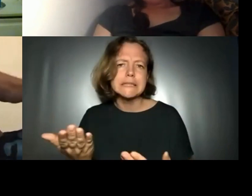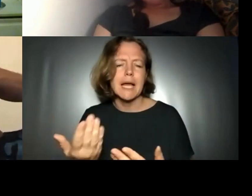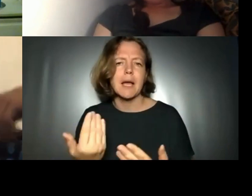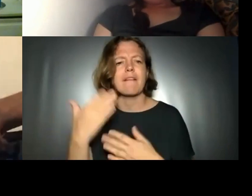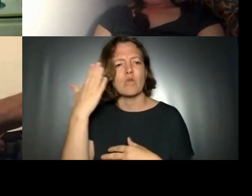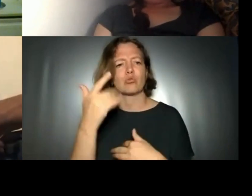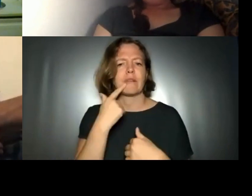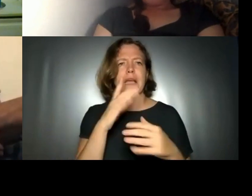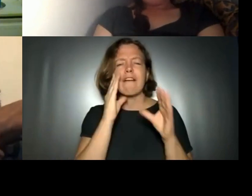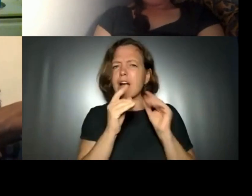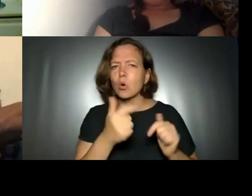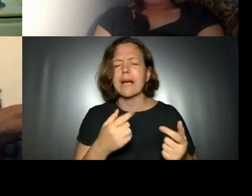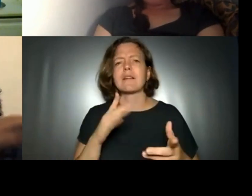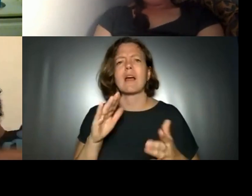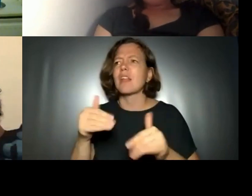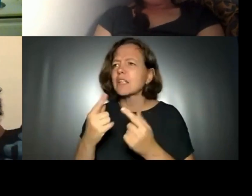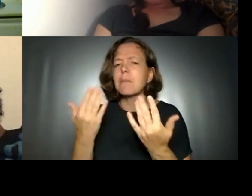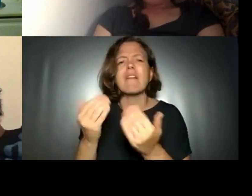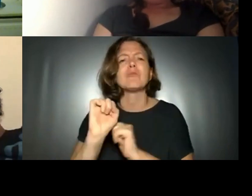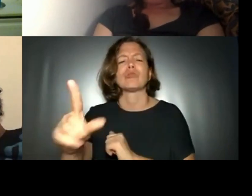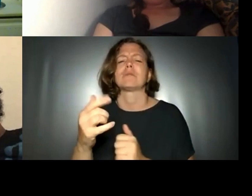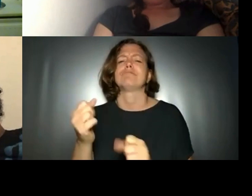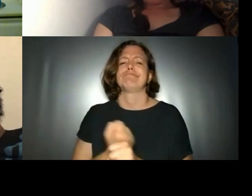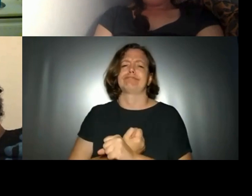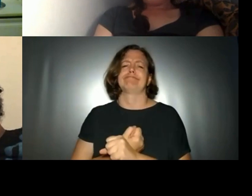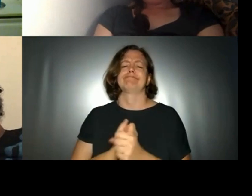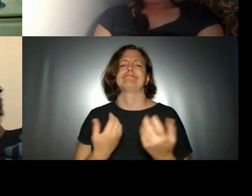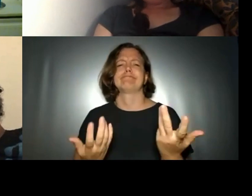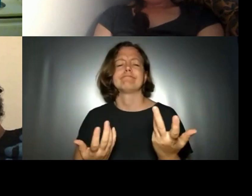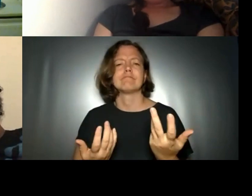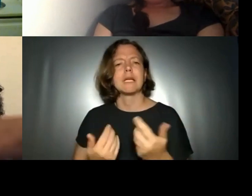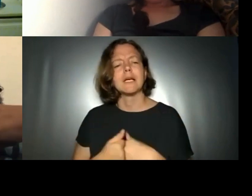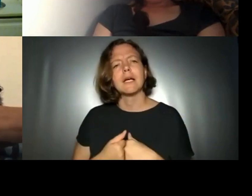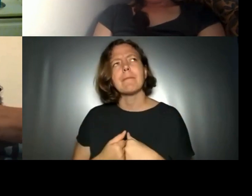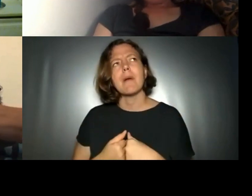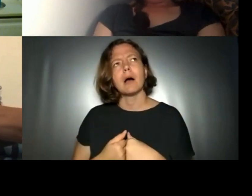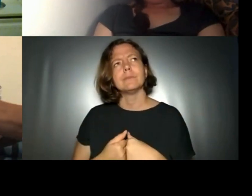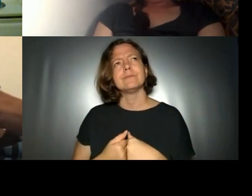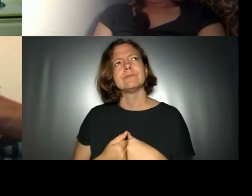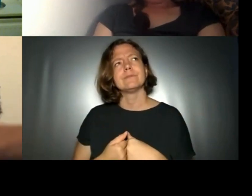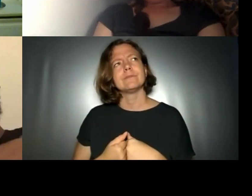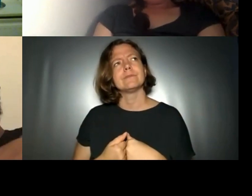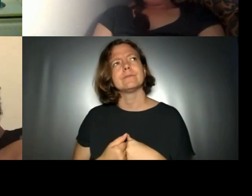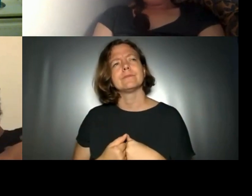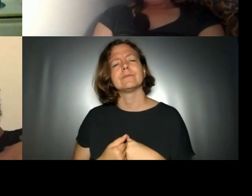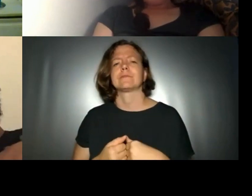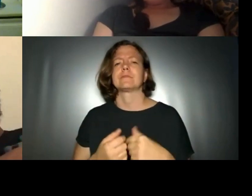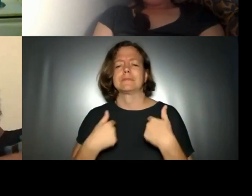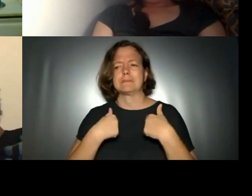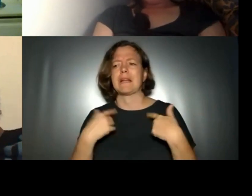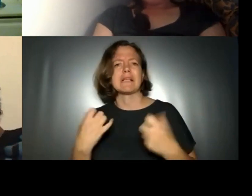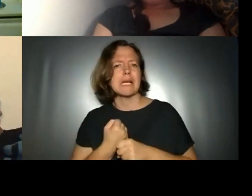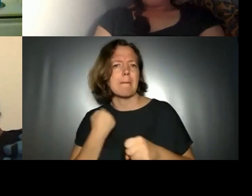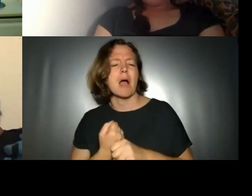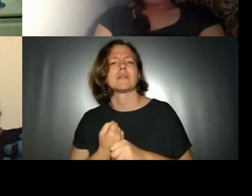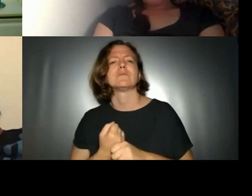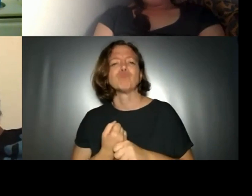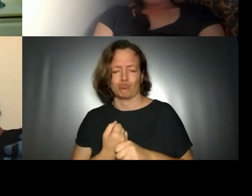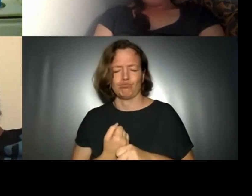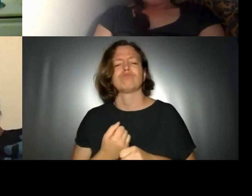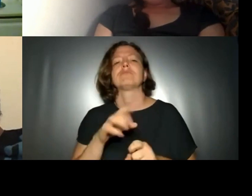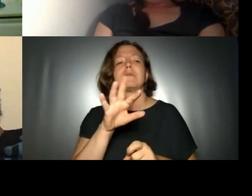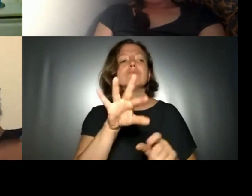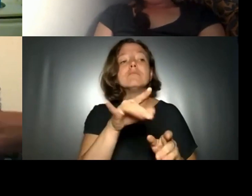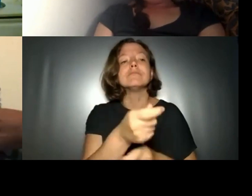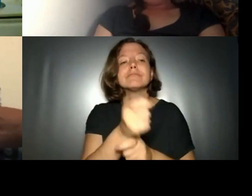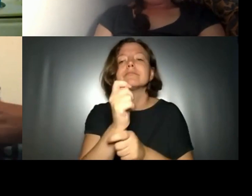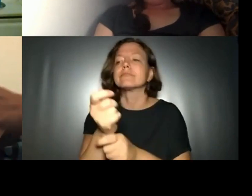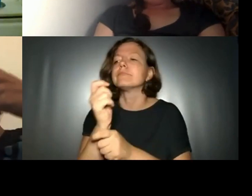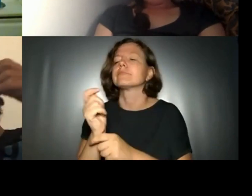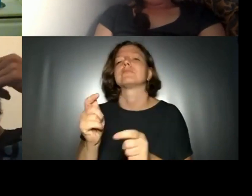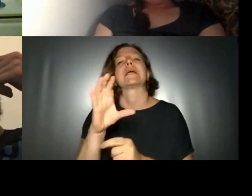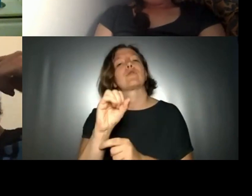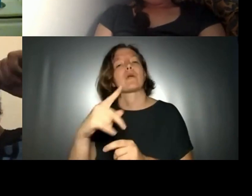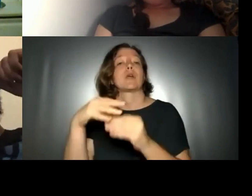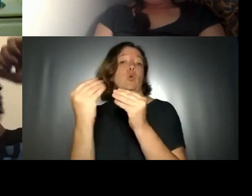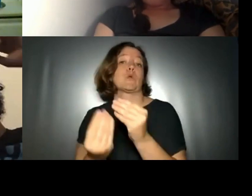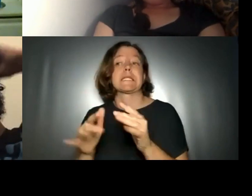But then also, I would say to try and reach out to crip artists to really find those connections, to kind of...